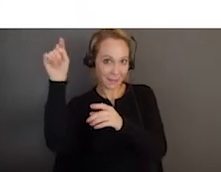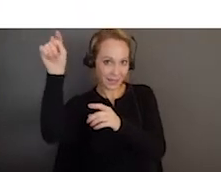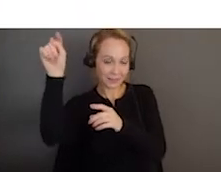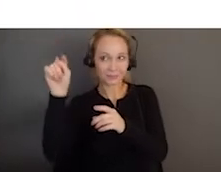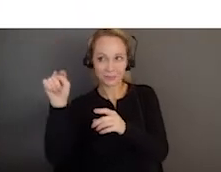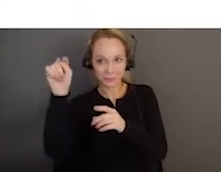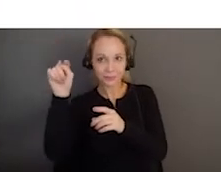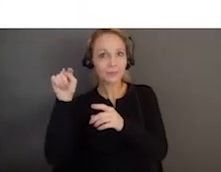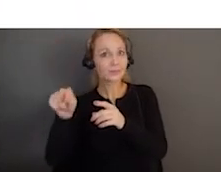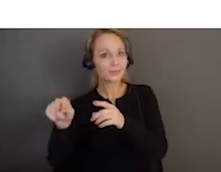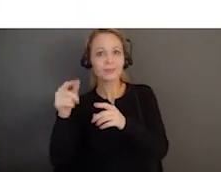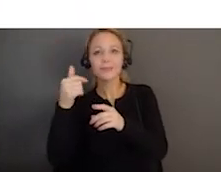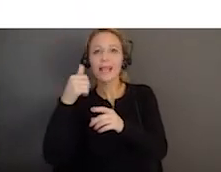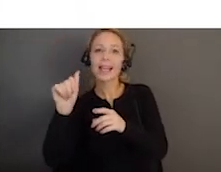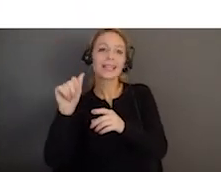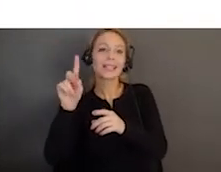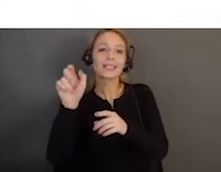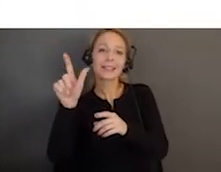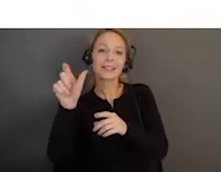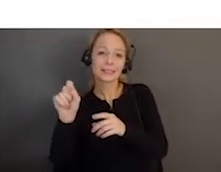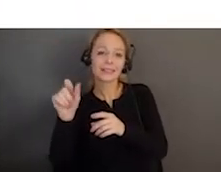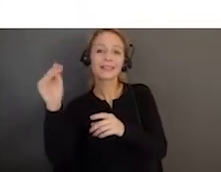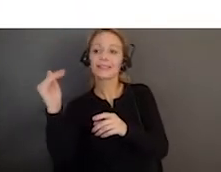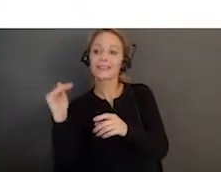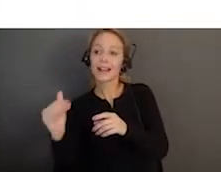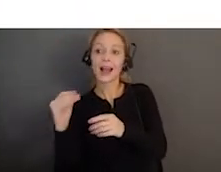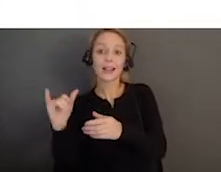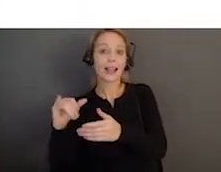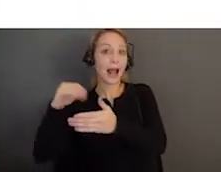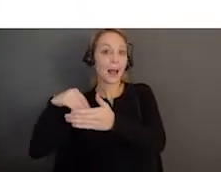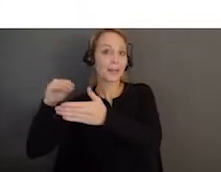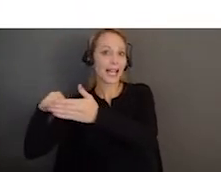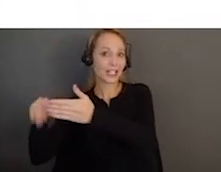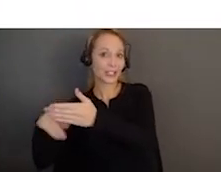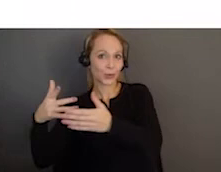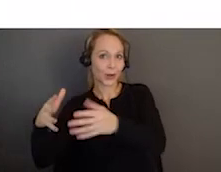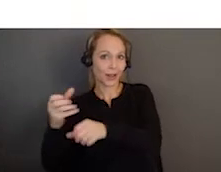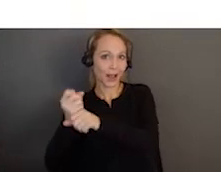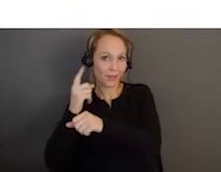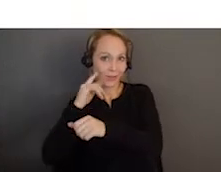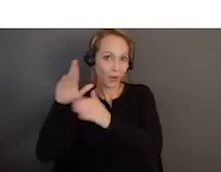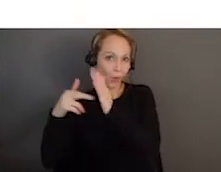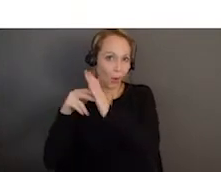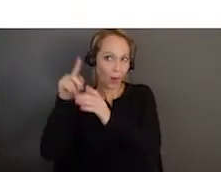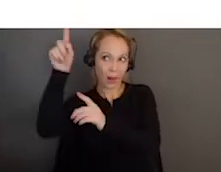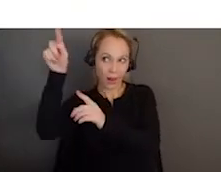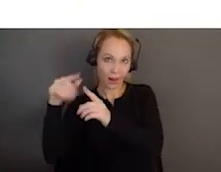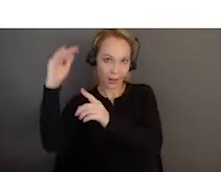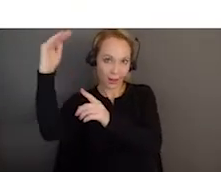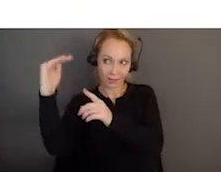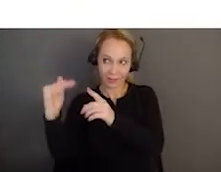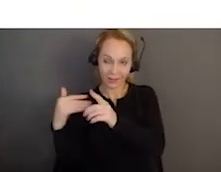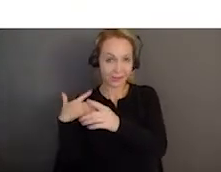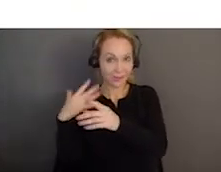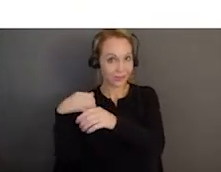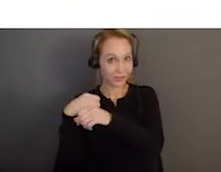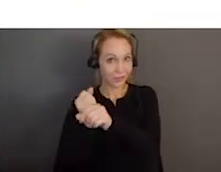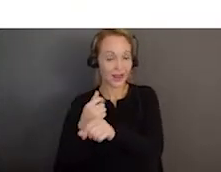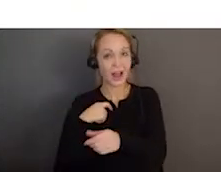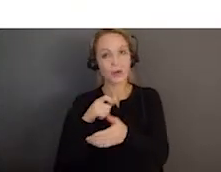BEING POSTED ON BEHALF OF, AND THEN THE APPLICATIONS SUBMITTED FOR THAT ROLE. ONCE I FINISH CREATING THOSE OBJECTS, I GET ALL THE